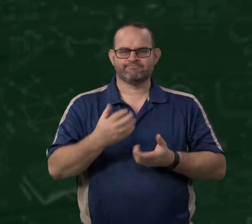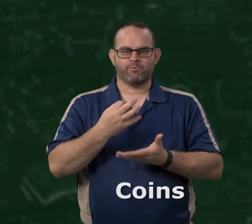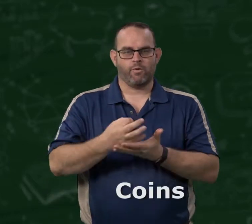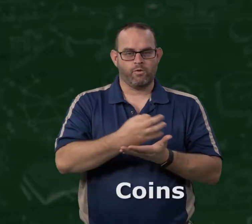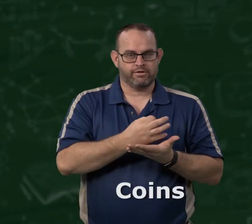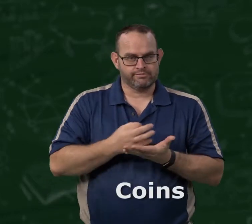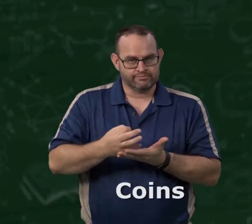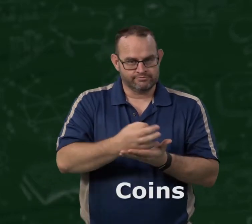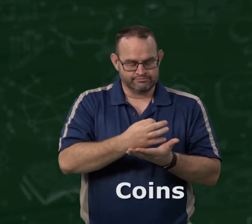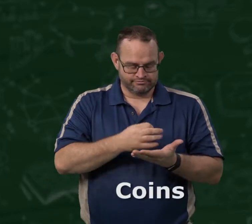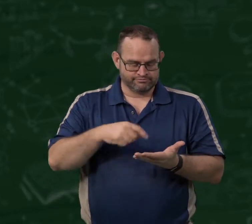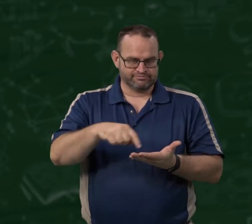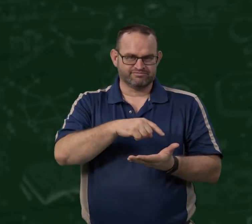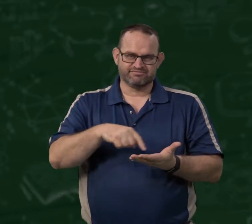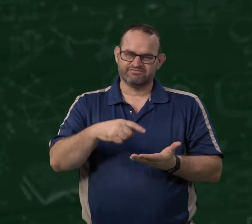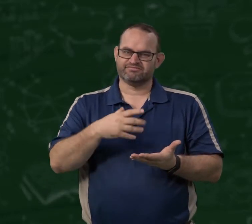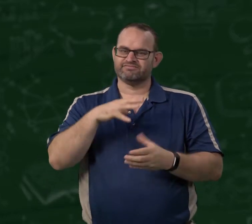Coins also come in different amounts,